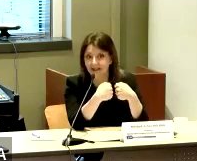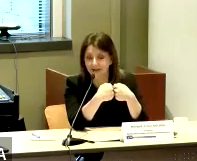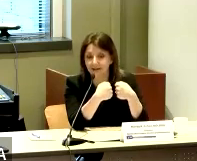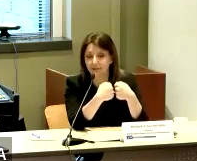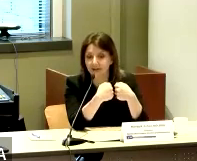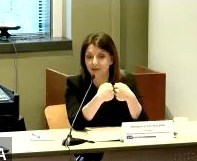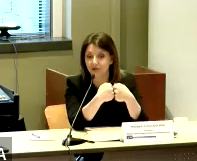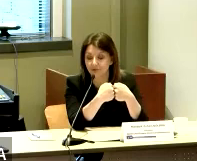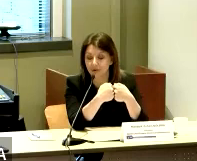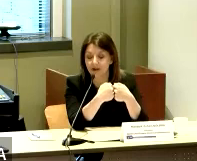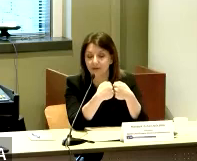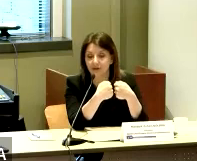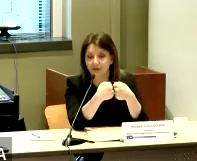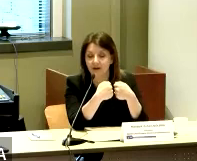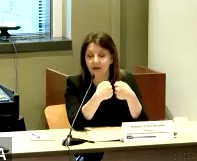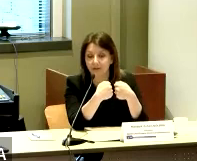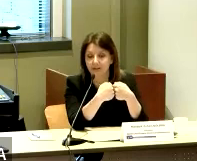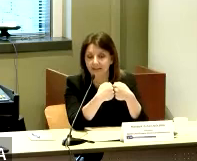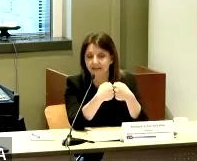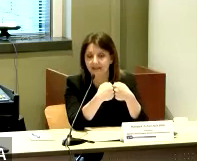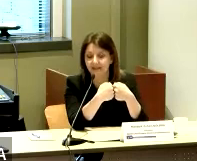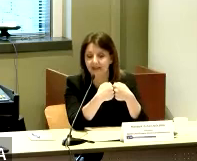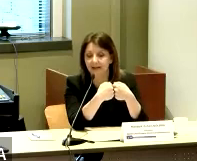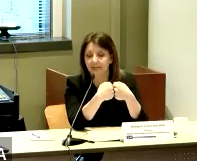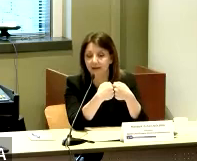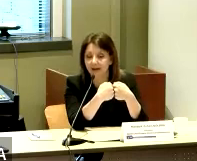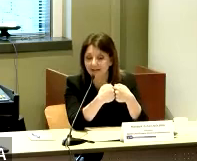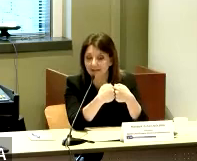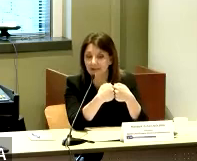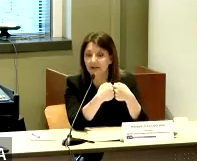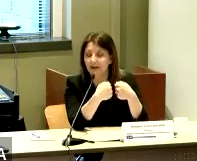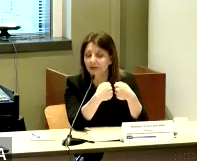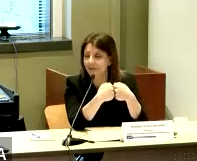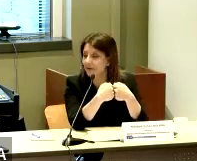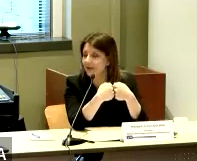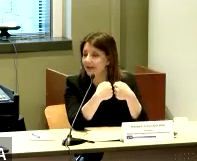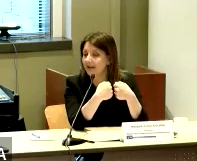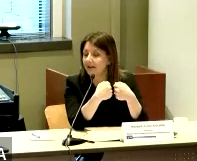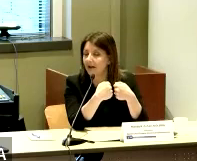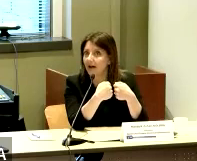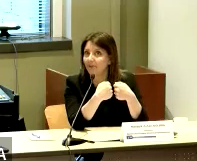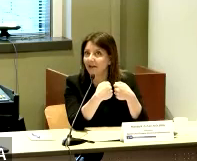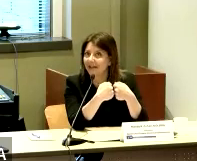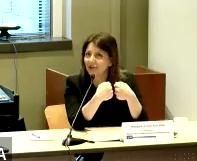And if anything, we need to do more. And I was so pleased to see the ambassador of Cambodia continue